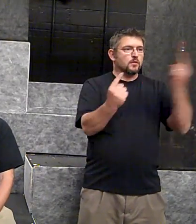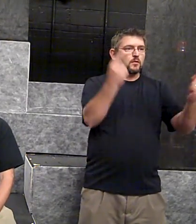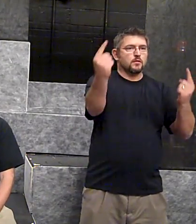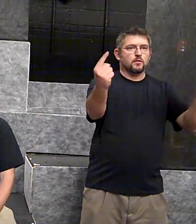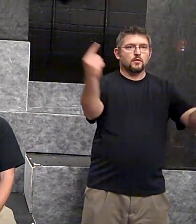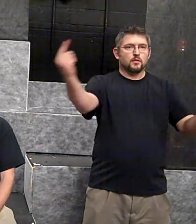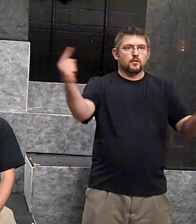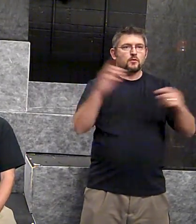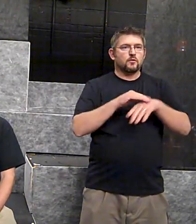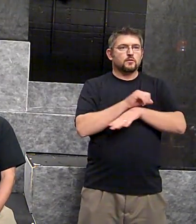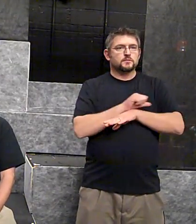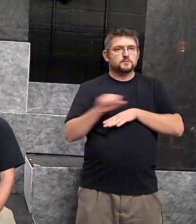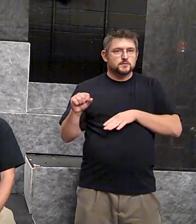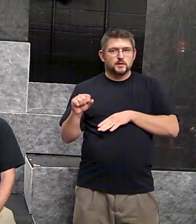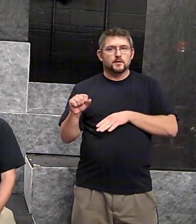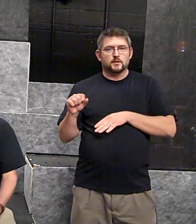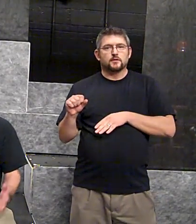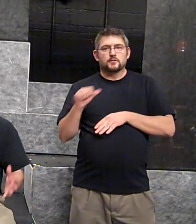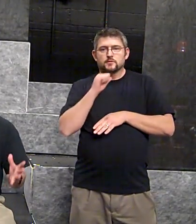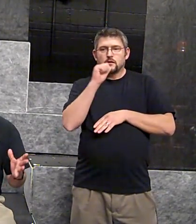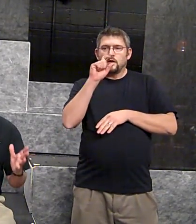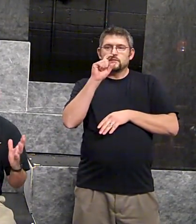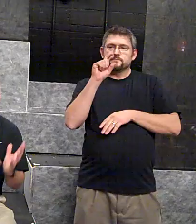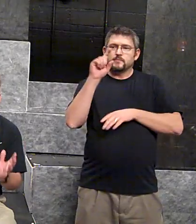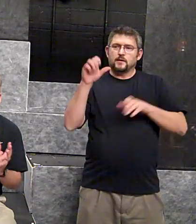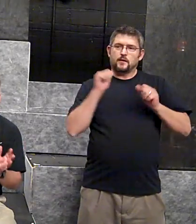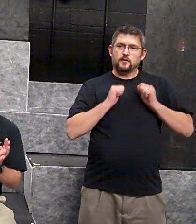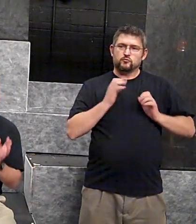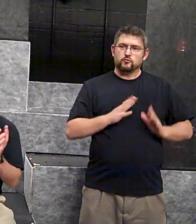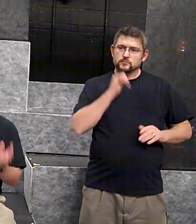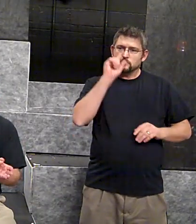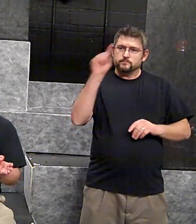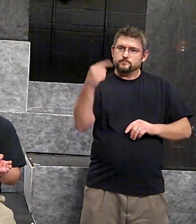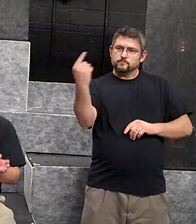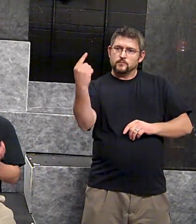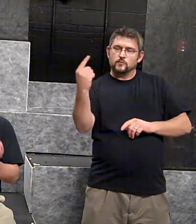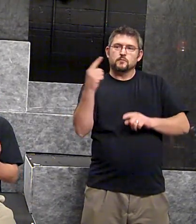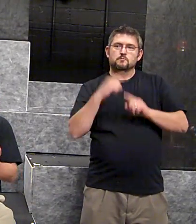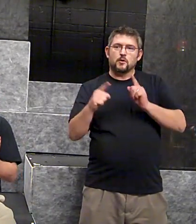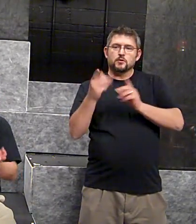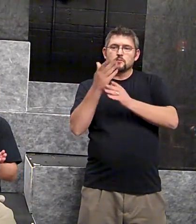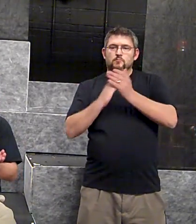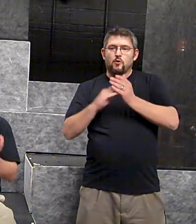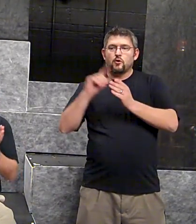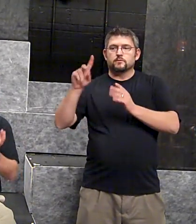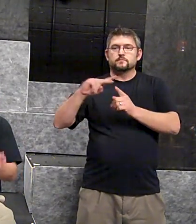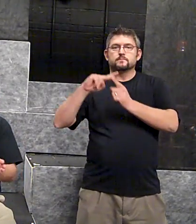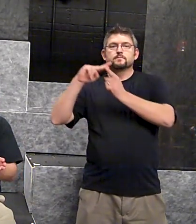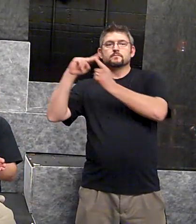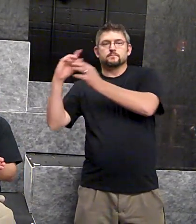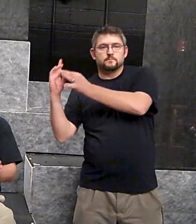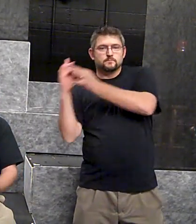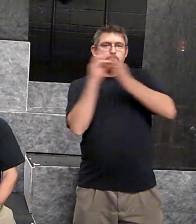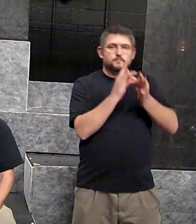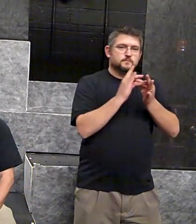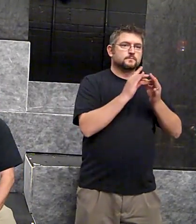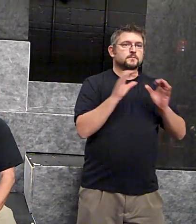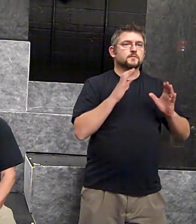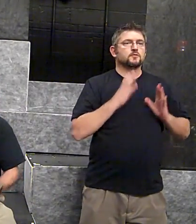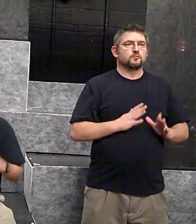an individual character but they're really part of one character who's also a person on that stage